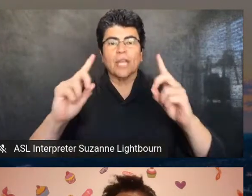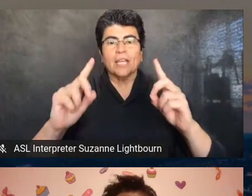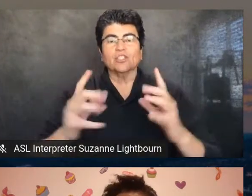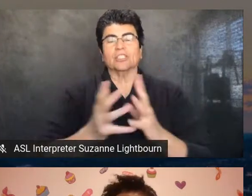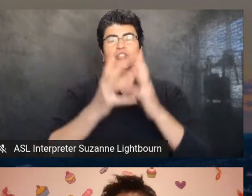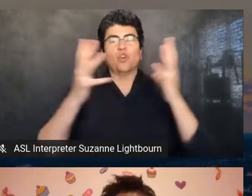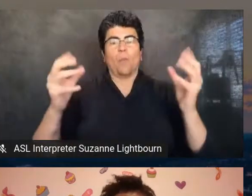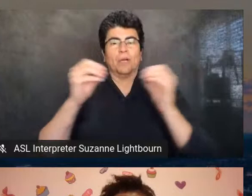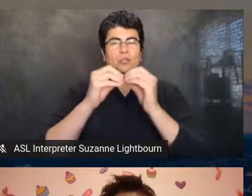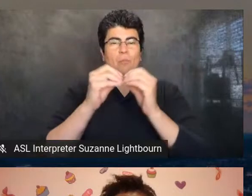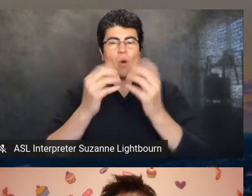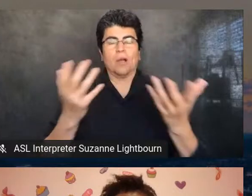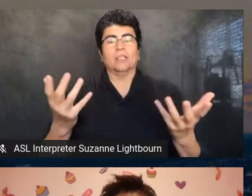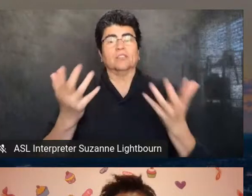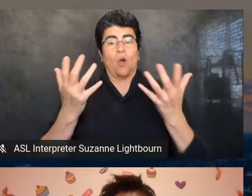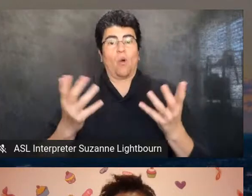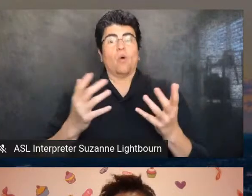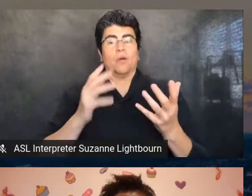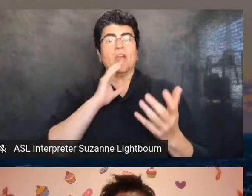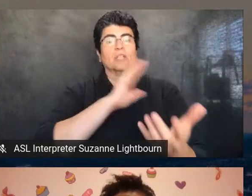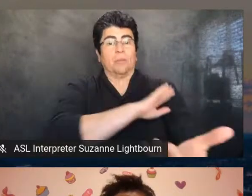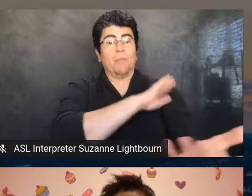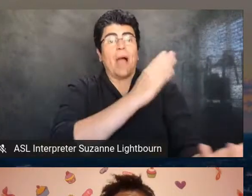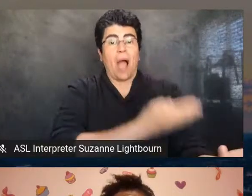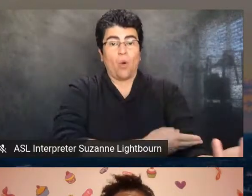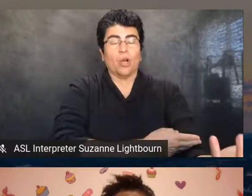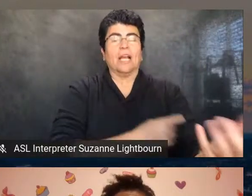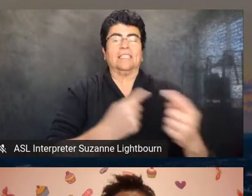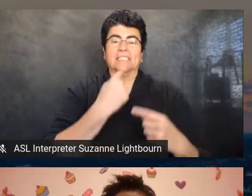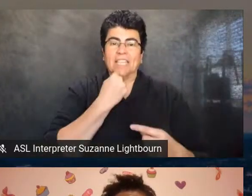and so there's power in saying the word disability.